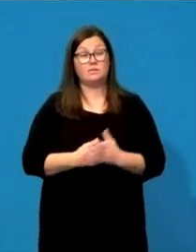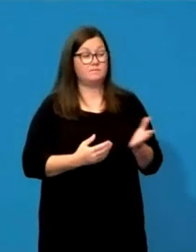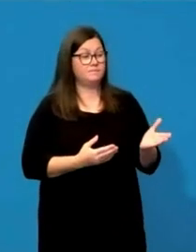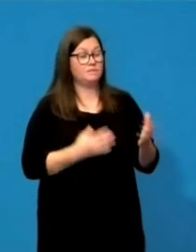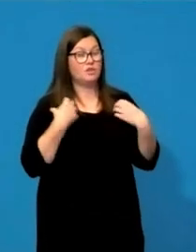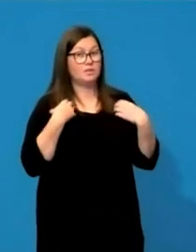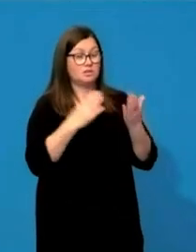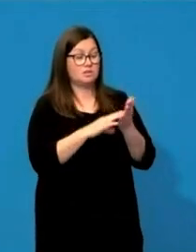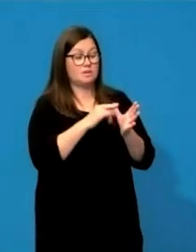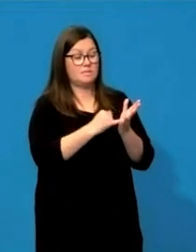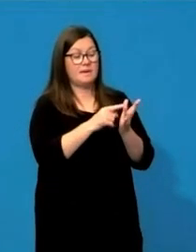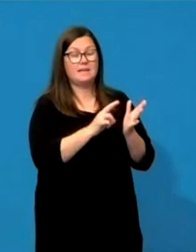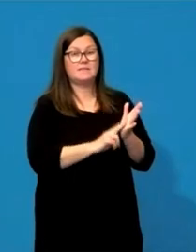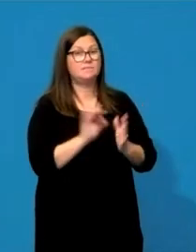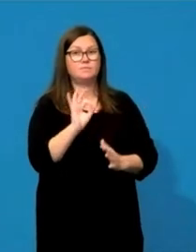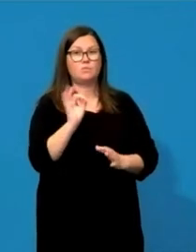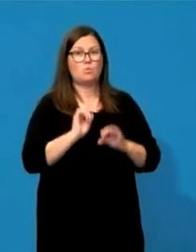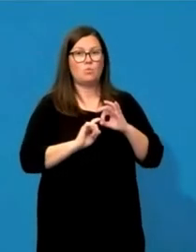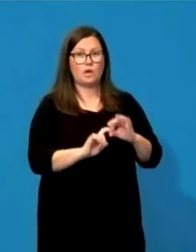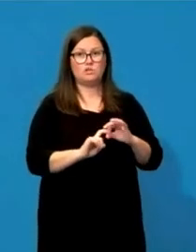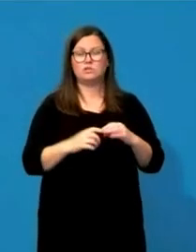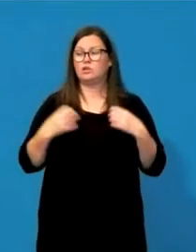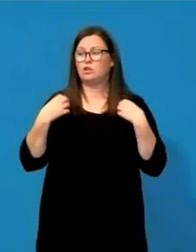Commissioner McEwin? COMMISSIONER McEWIN: No, thank you. No.